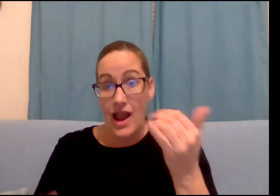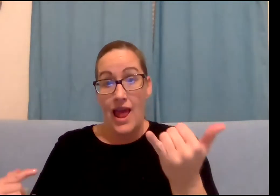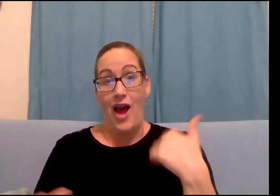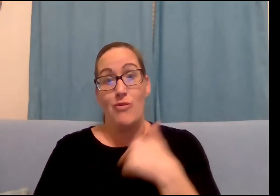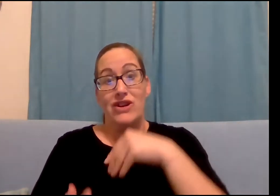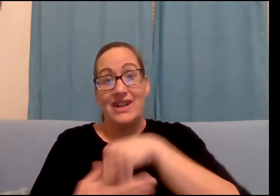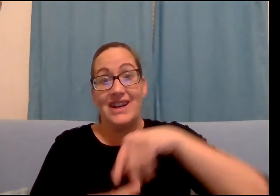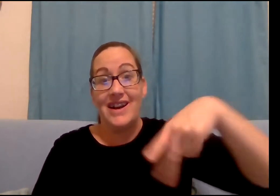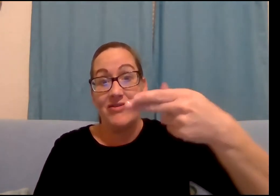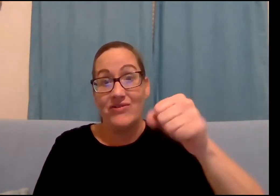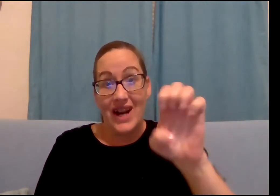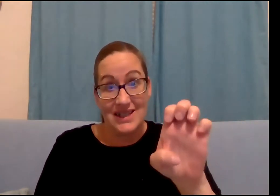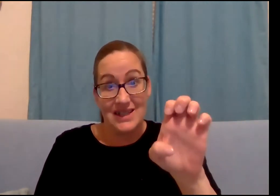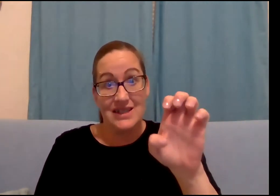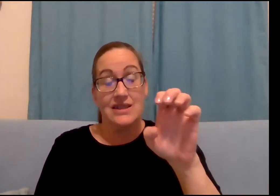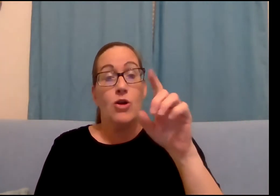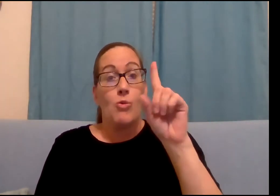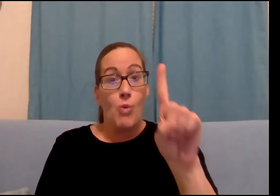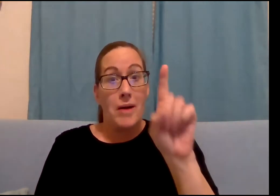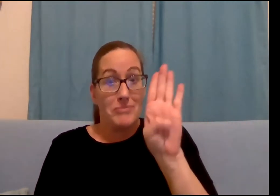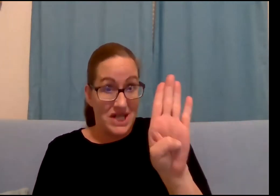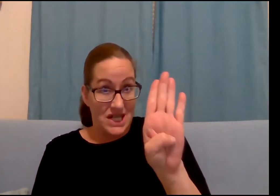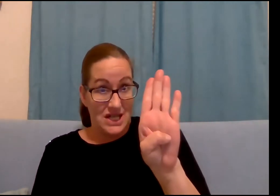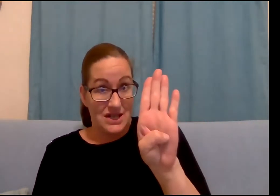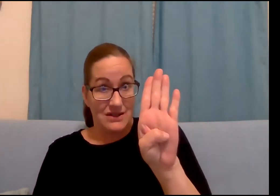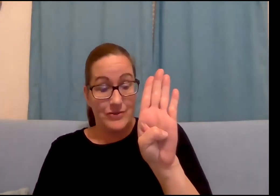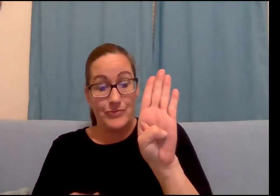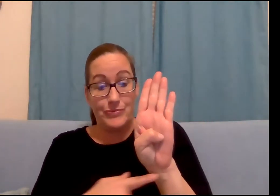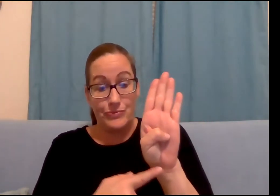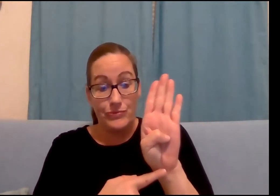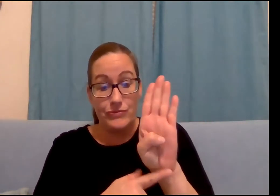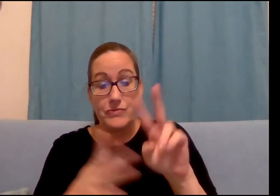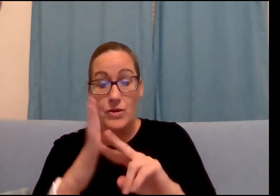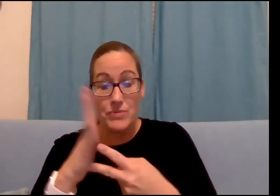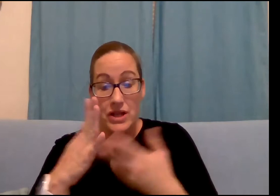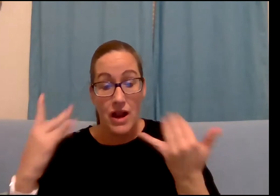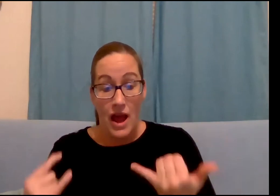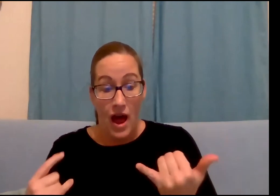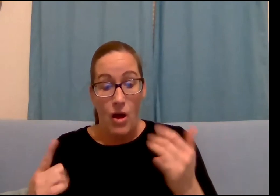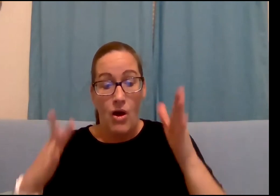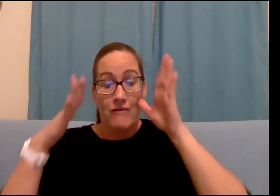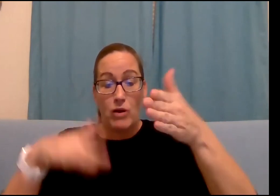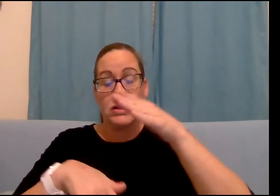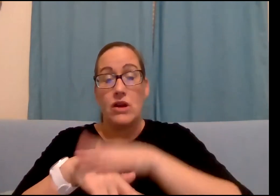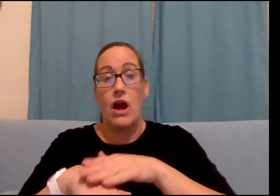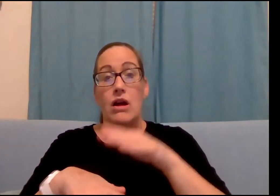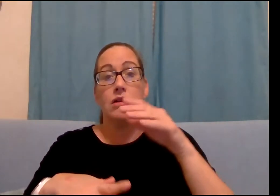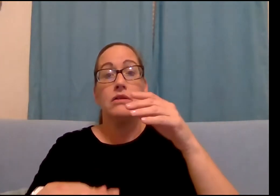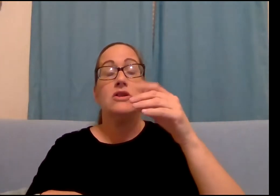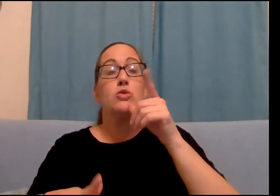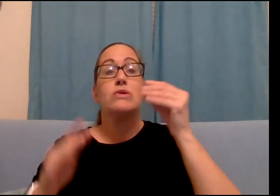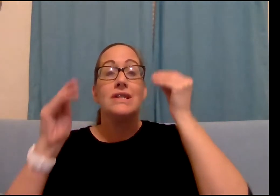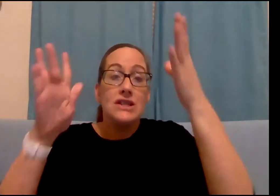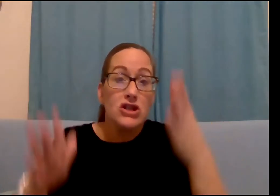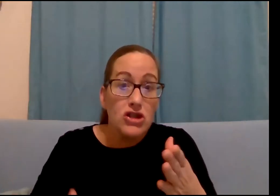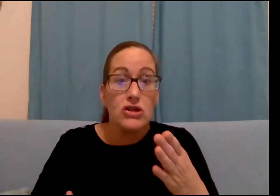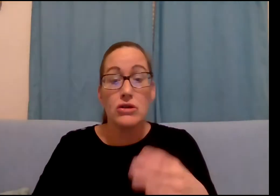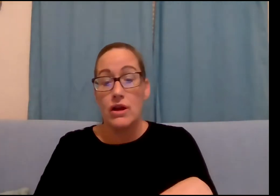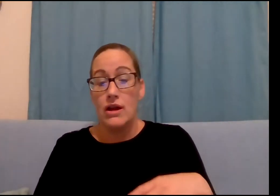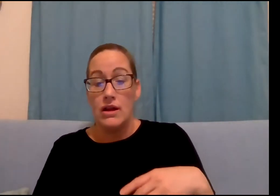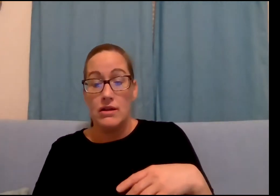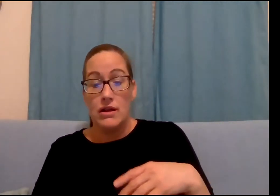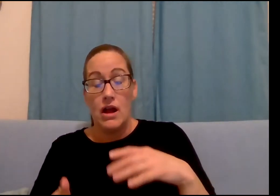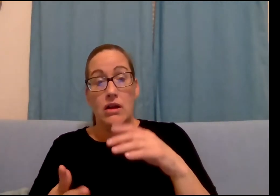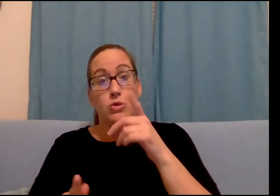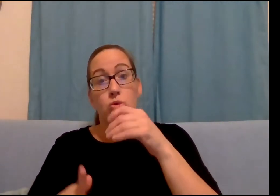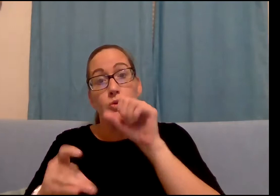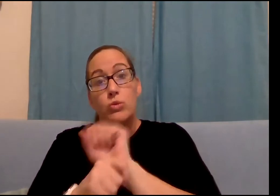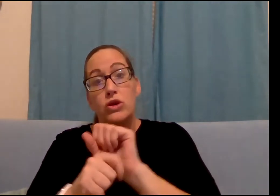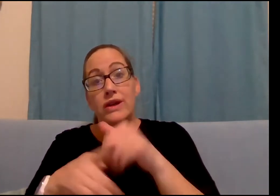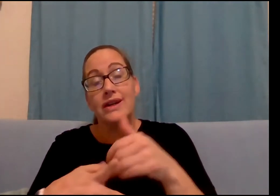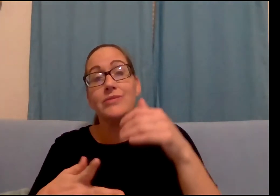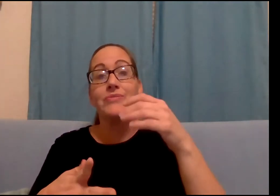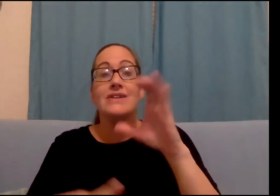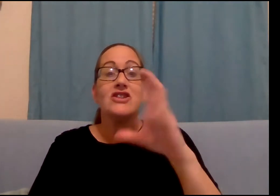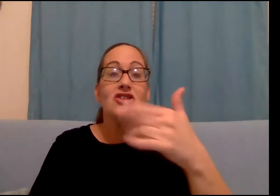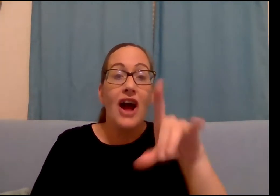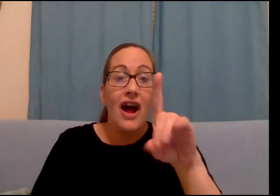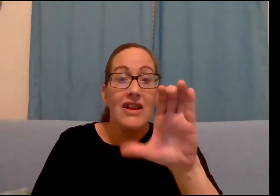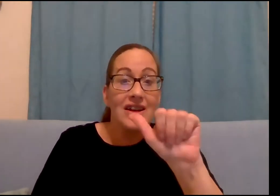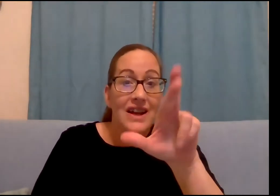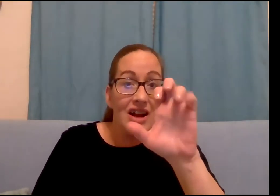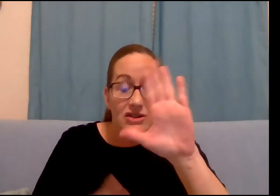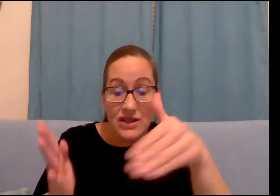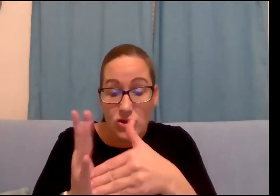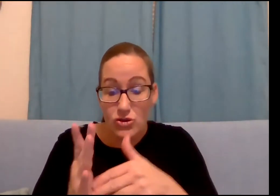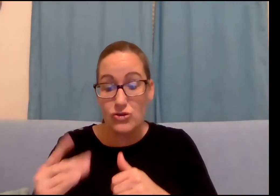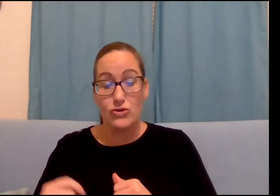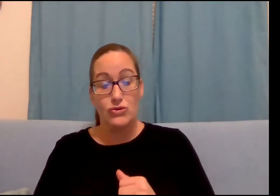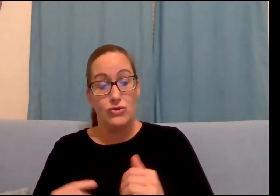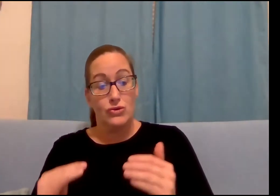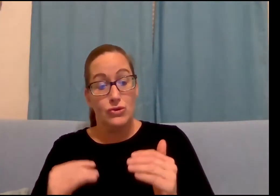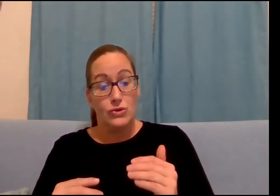We are now in Phase 1B, which means the focus is now on teachers and staff, child care workers,